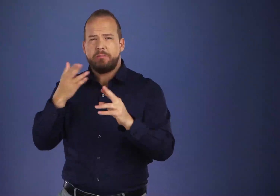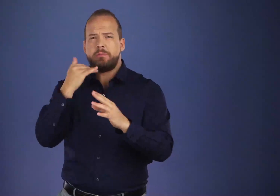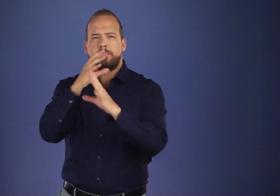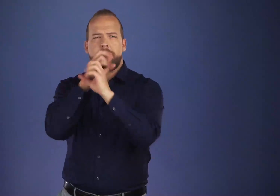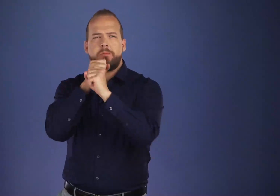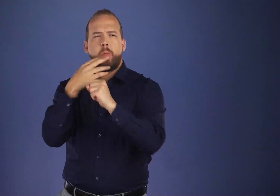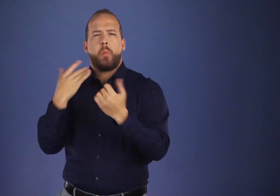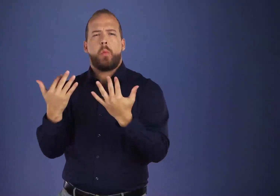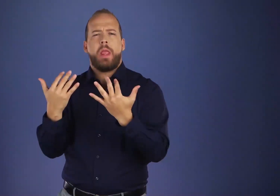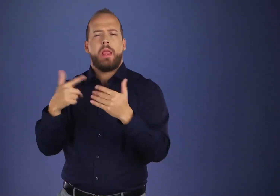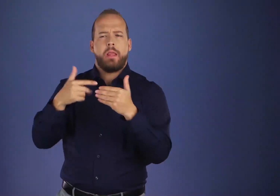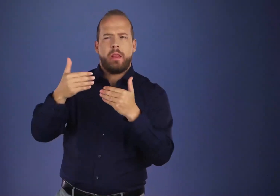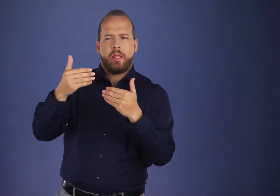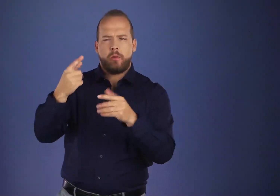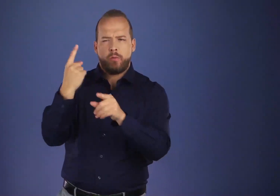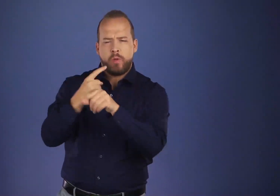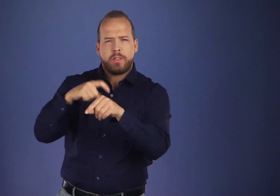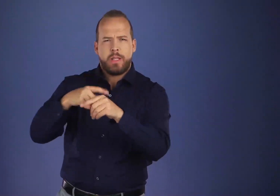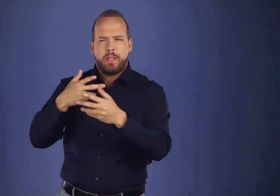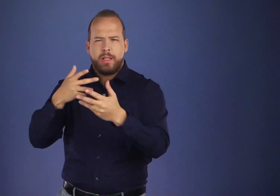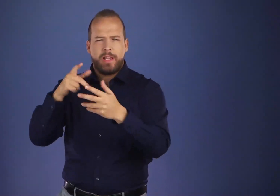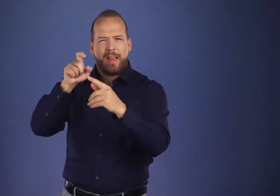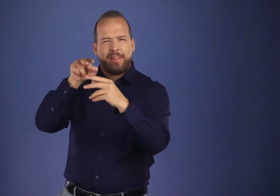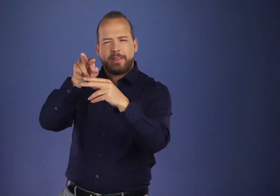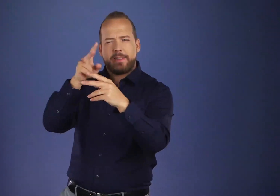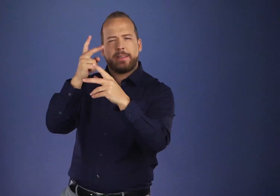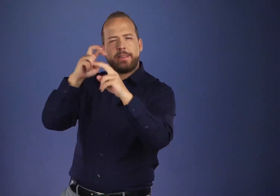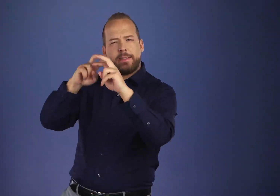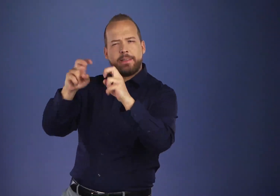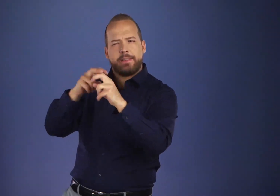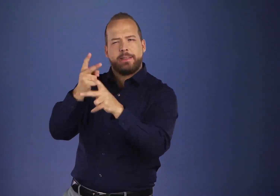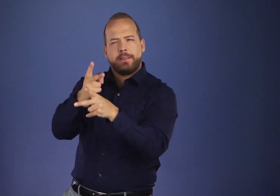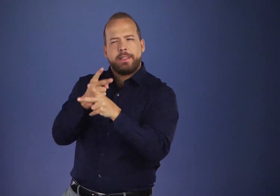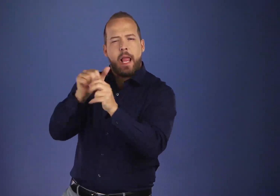We may not want to say anything for several weeks, or longer.